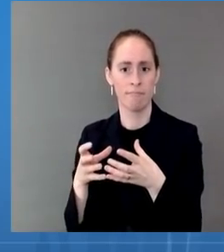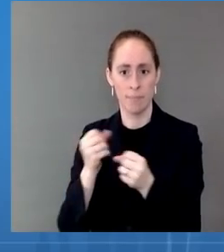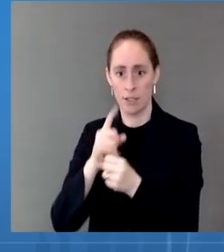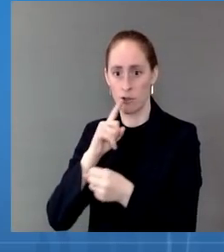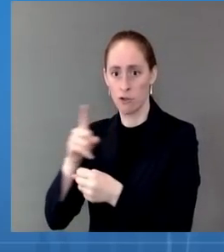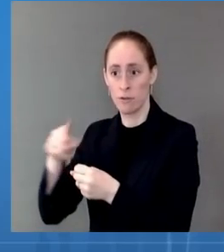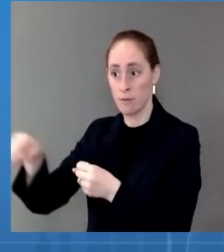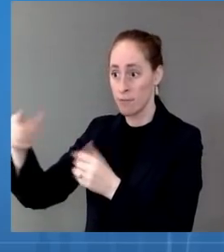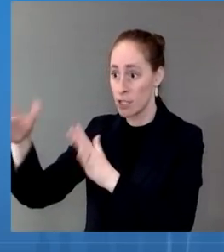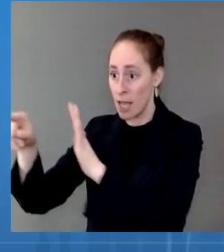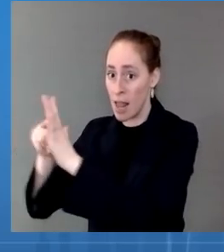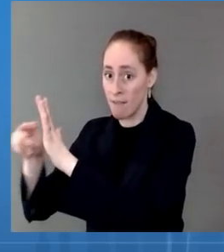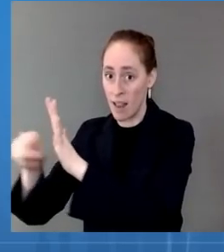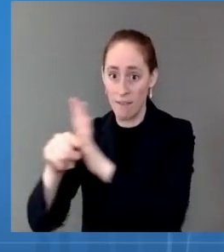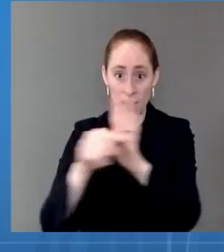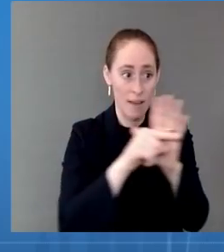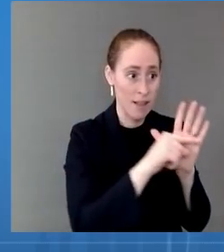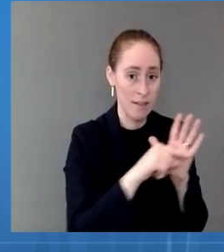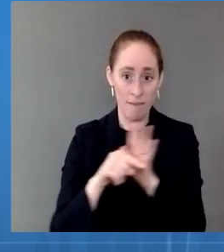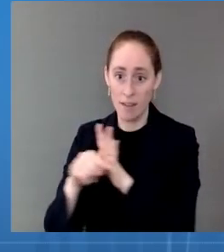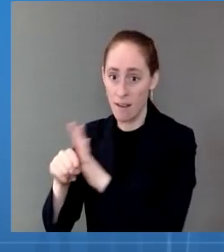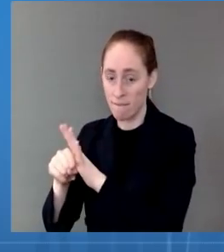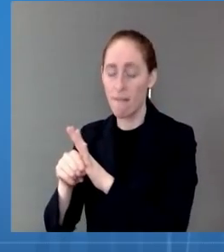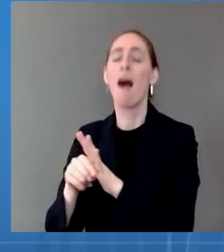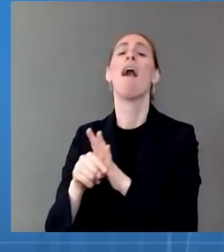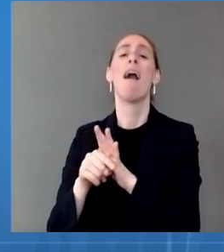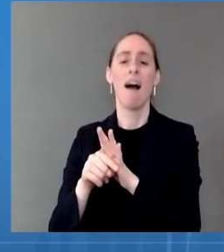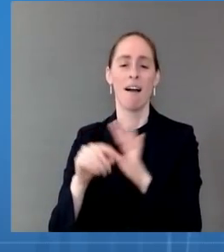Mr. Zients: Okay, one last question, please. Moderator: Last question, Caitlin Collins CNN.